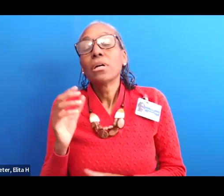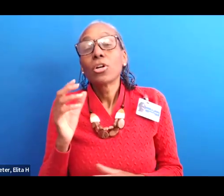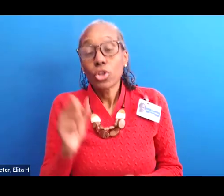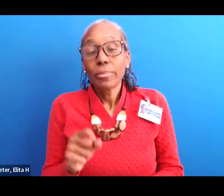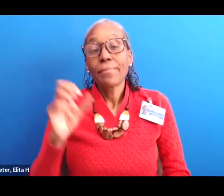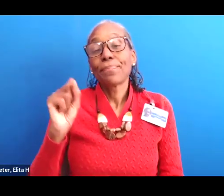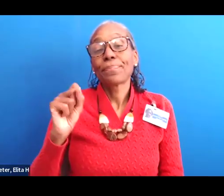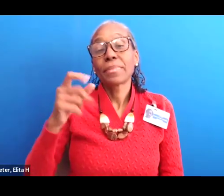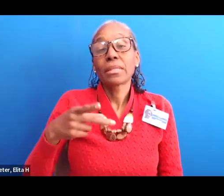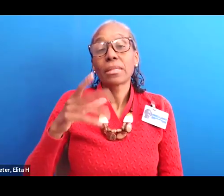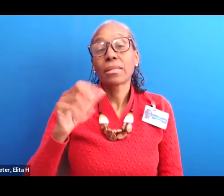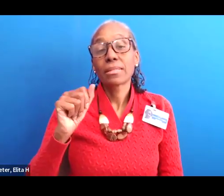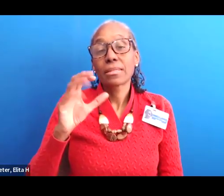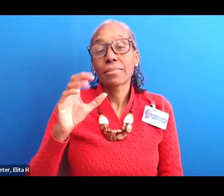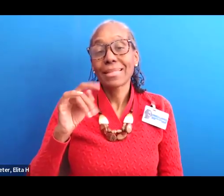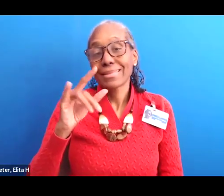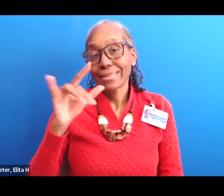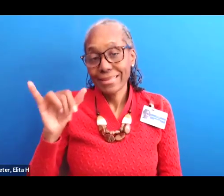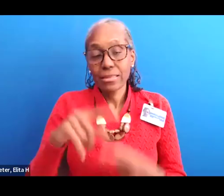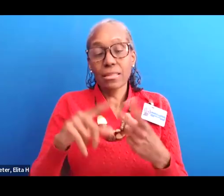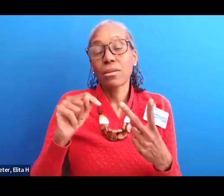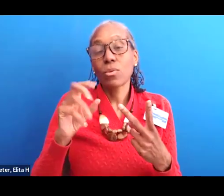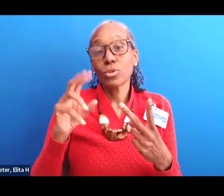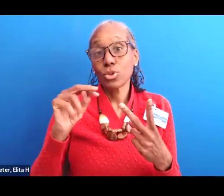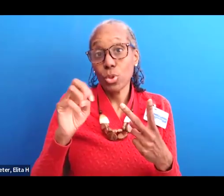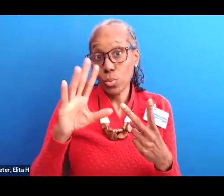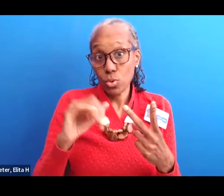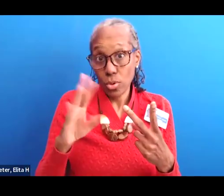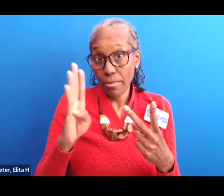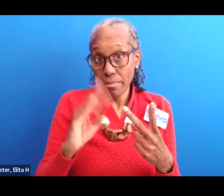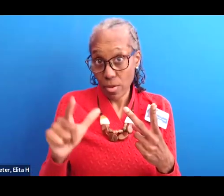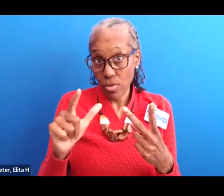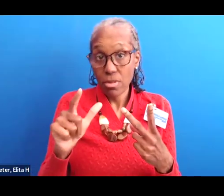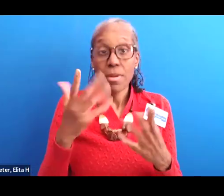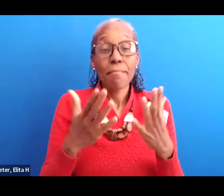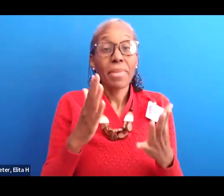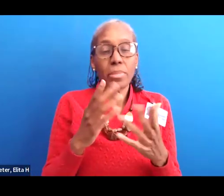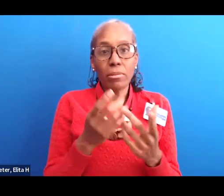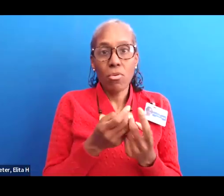spasticity or tone in your bowel. And it might be that you could eliminate that with some